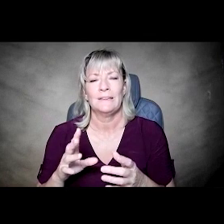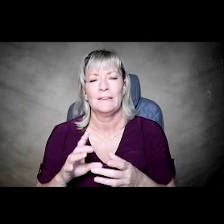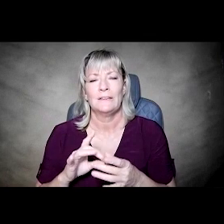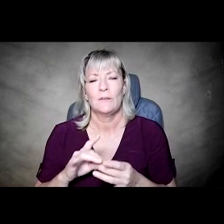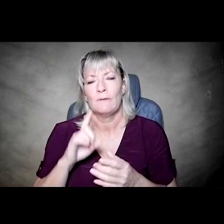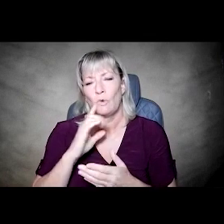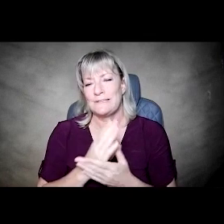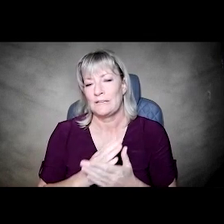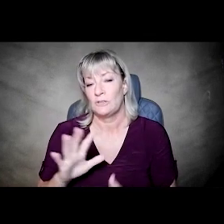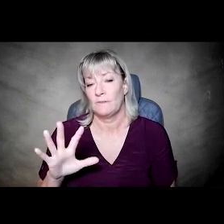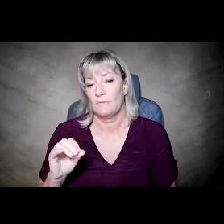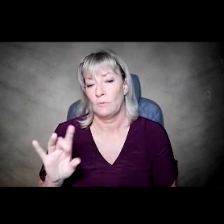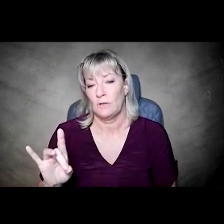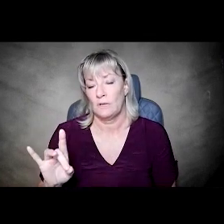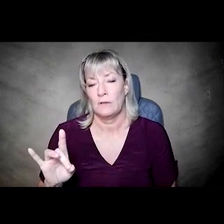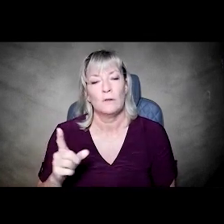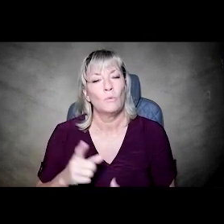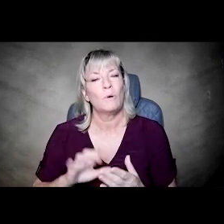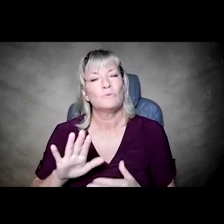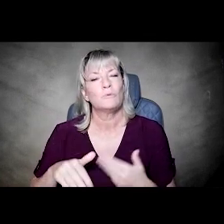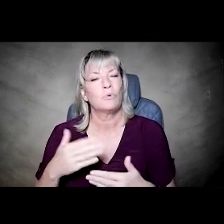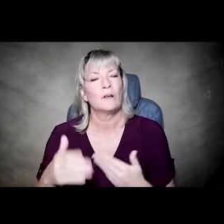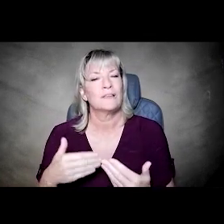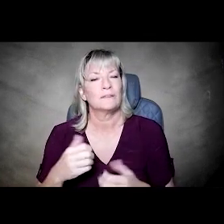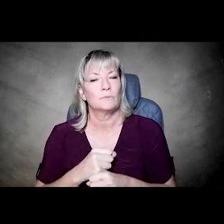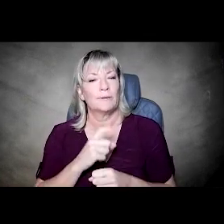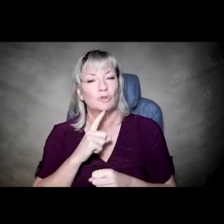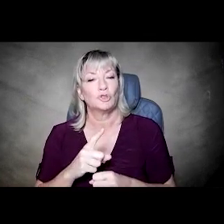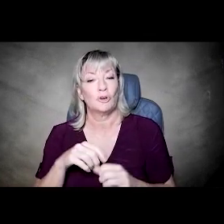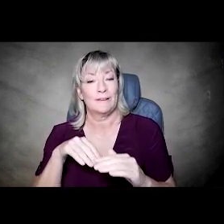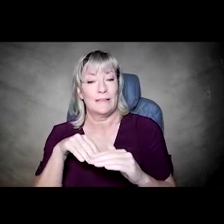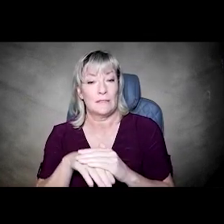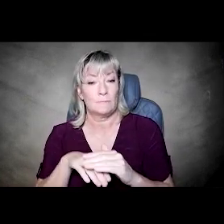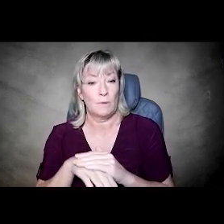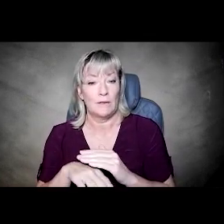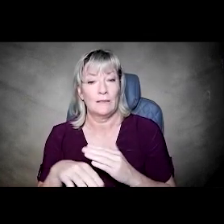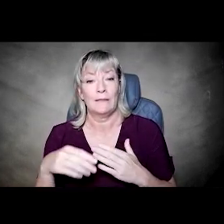In terms of Section 508, what was your process in ensuring that accessibility